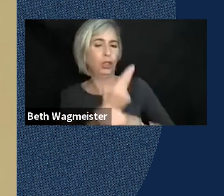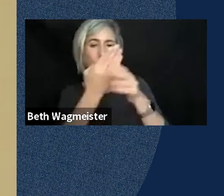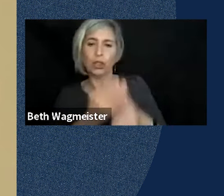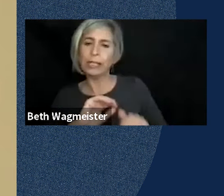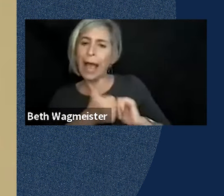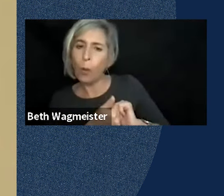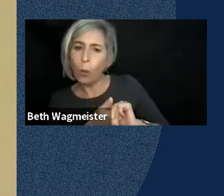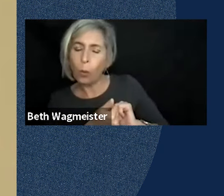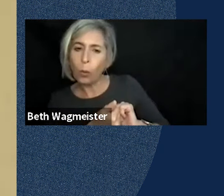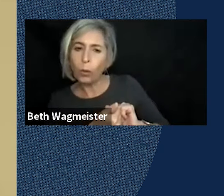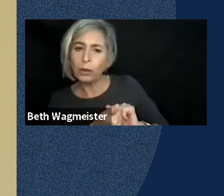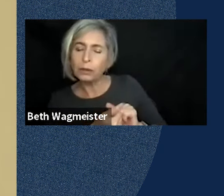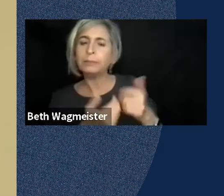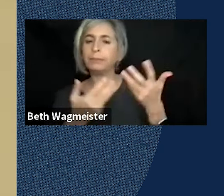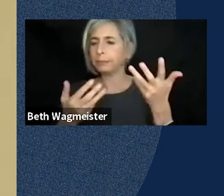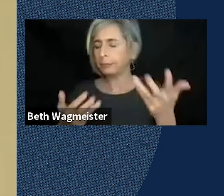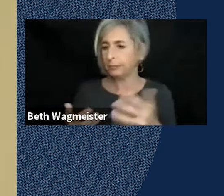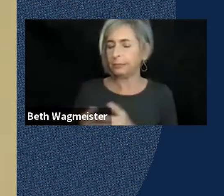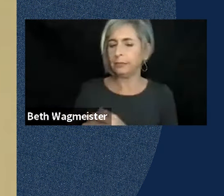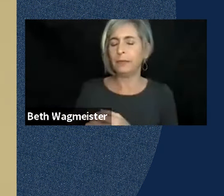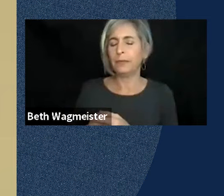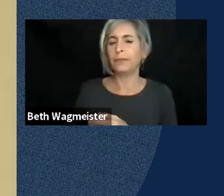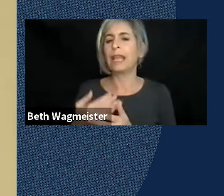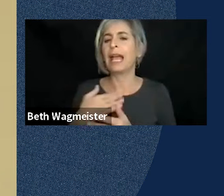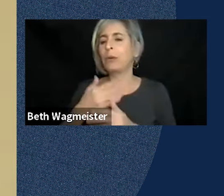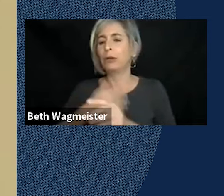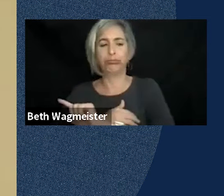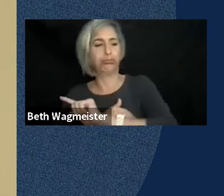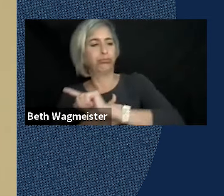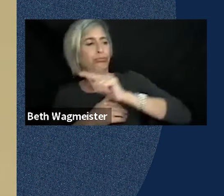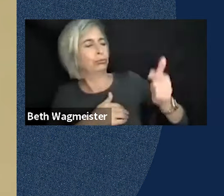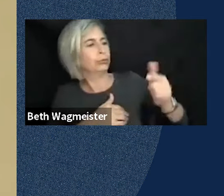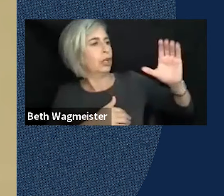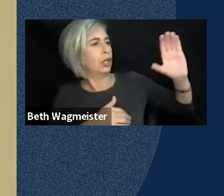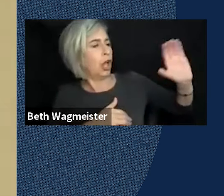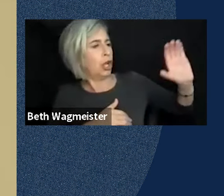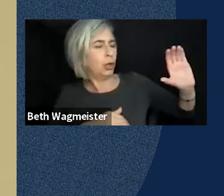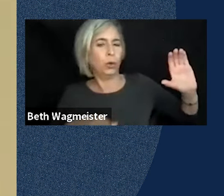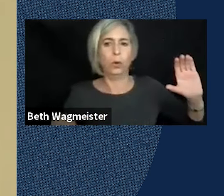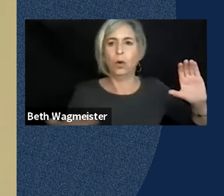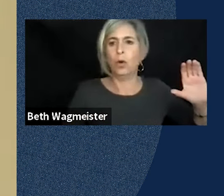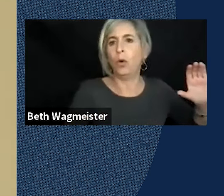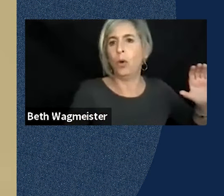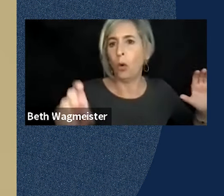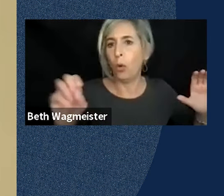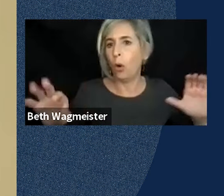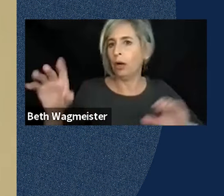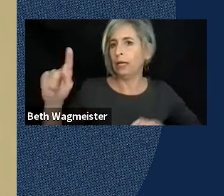I will, at one point hand this over to Claudio or Tanguy, or for that matter, any one of our other team members that are on here?